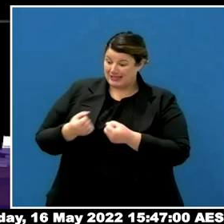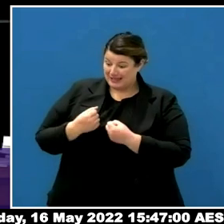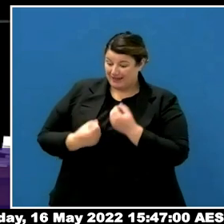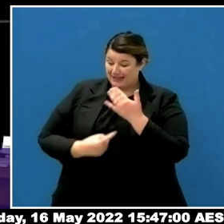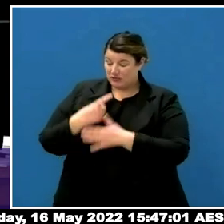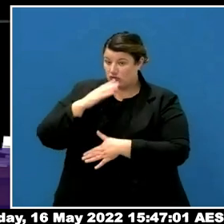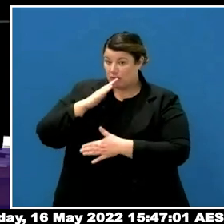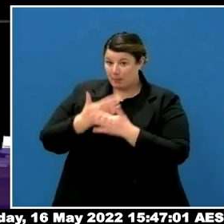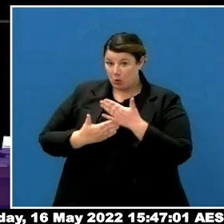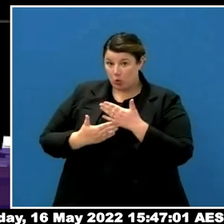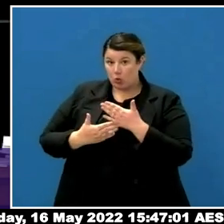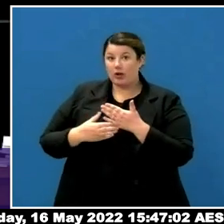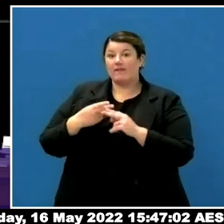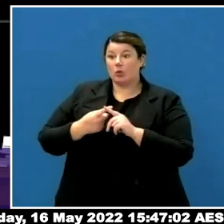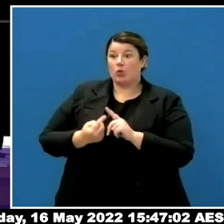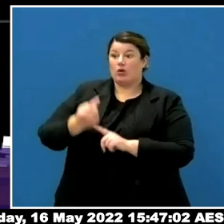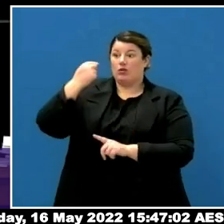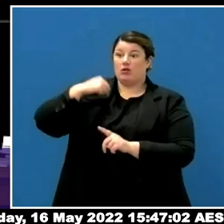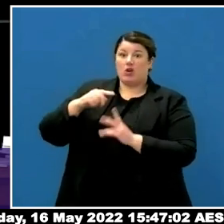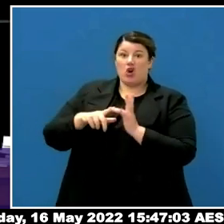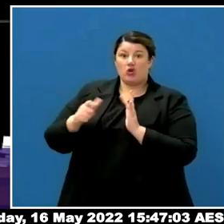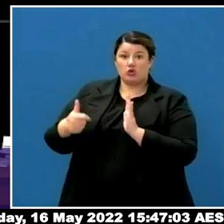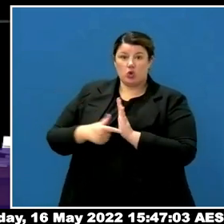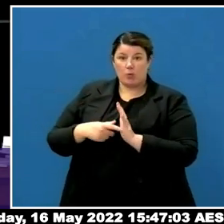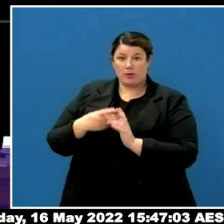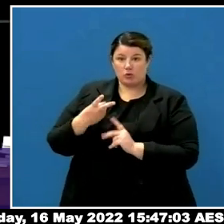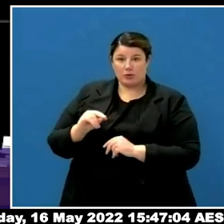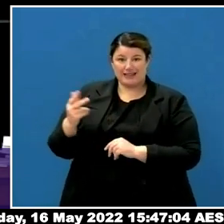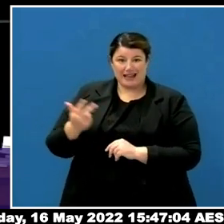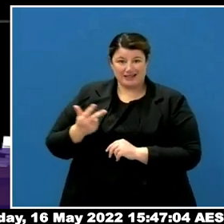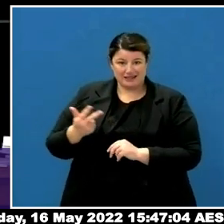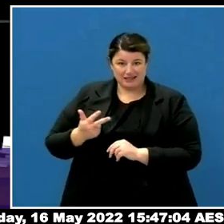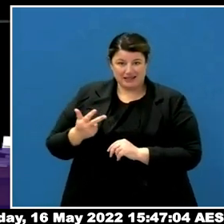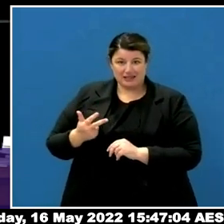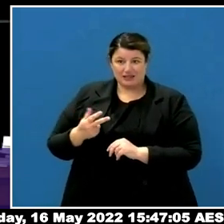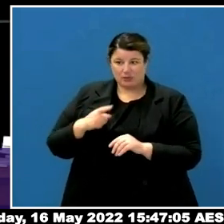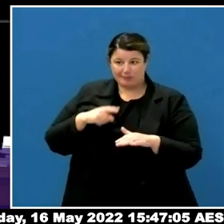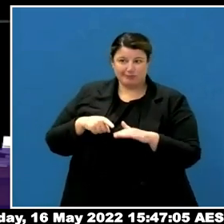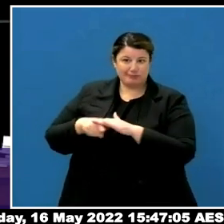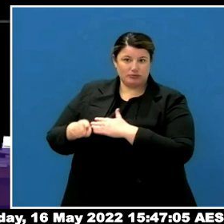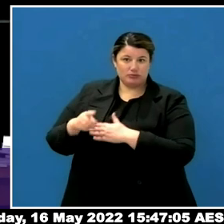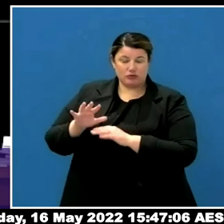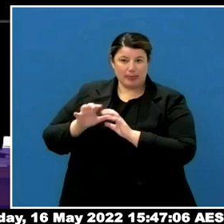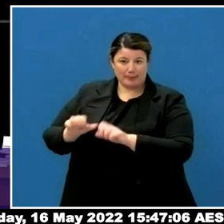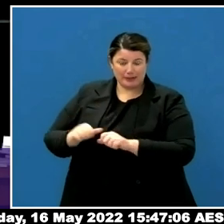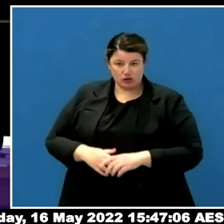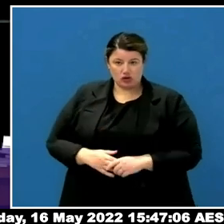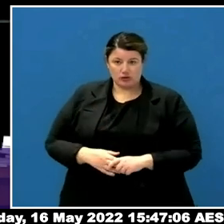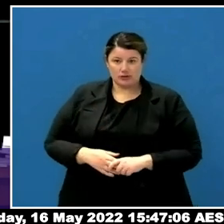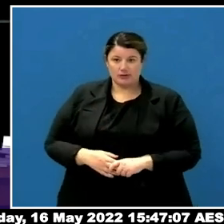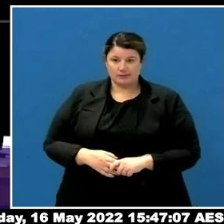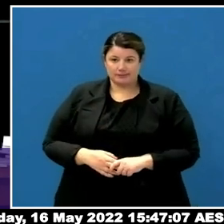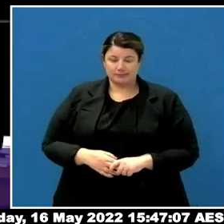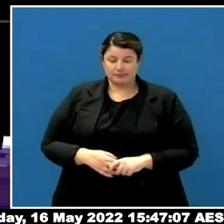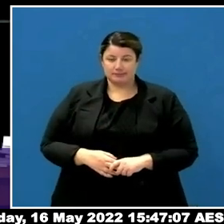Yes. MR FOGARTY: That document also behind hearing bundle A, tab 39, has on the front a Client Risk Profile Summary.